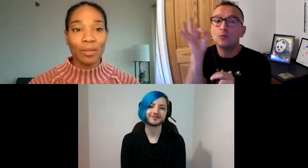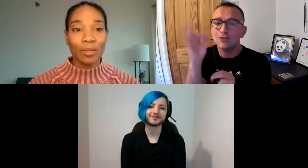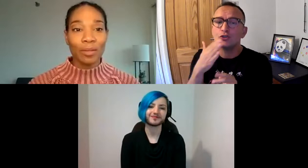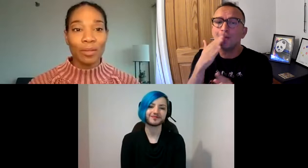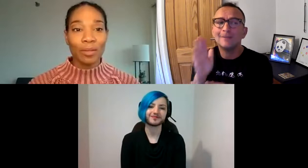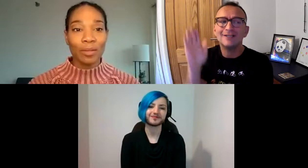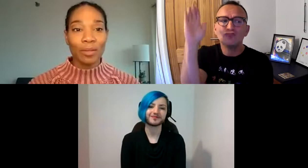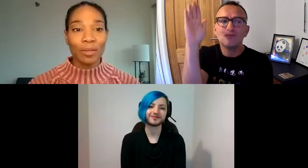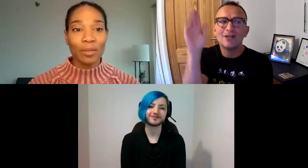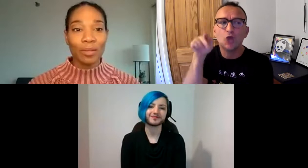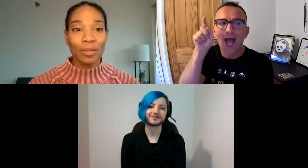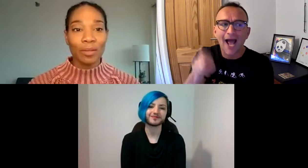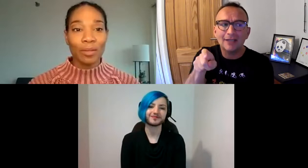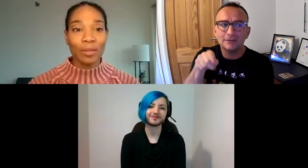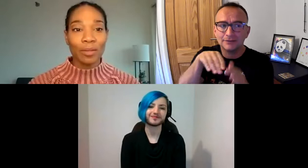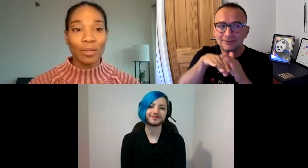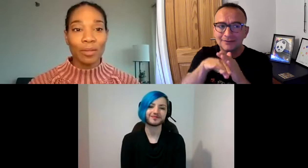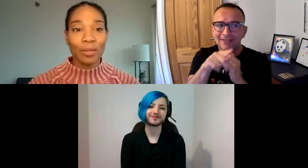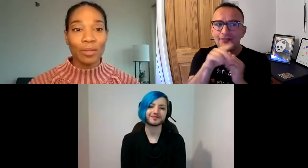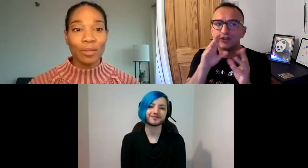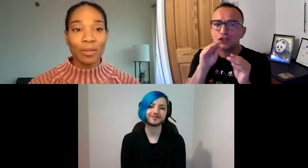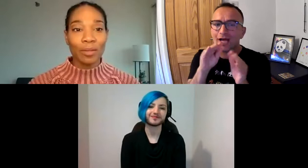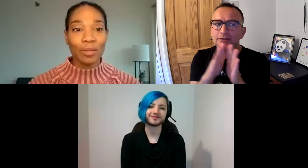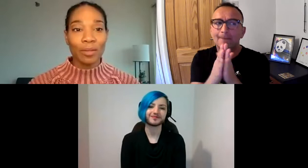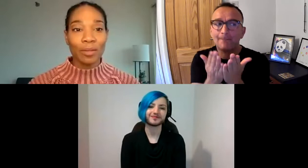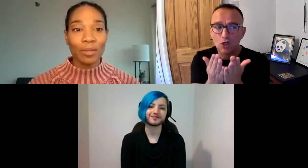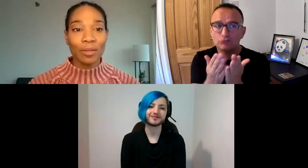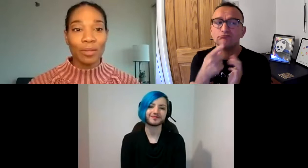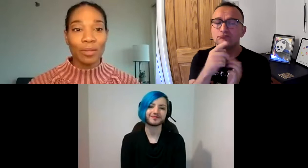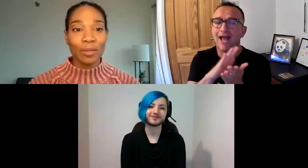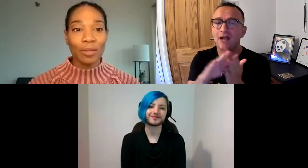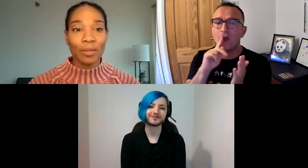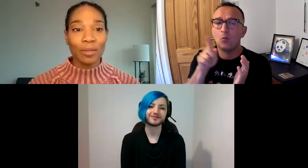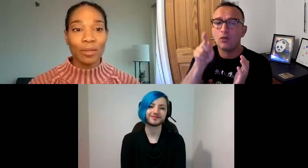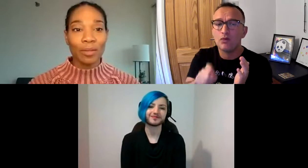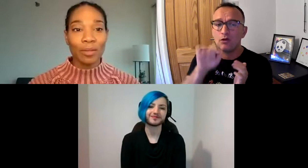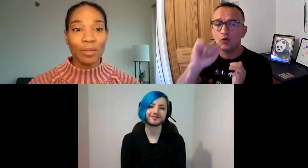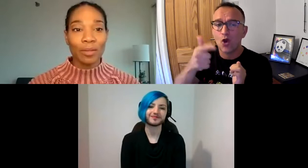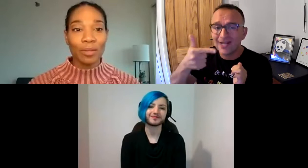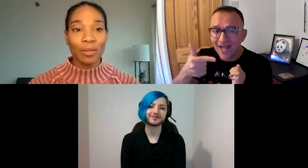camera's on or use English, you can always type your questions into the chat as well, its up to you.